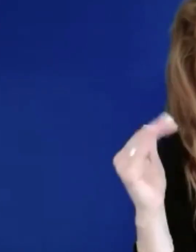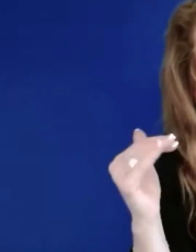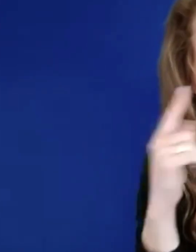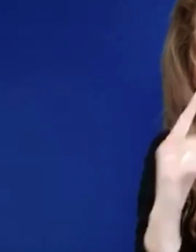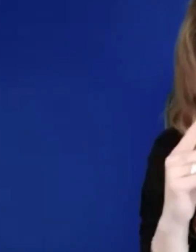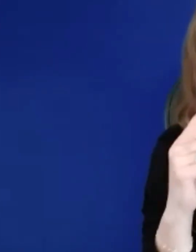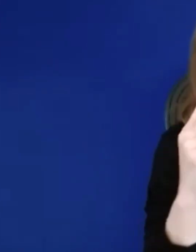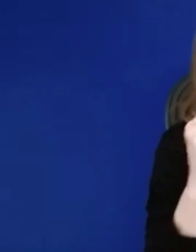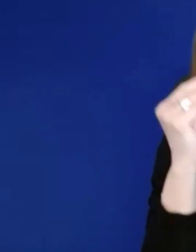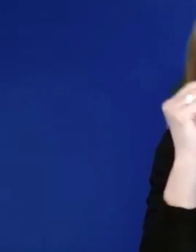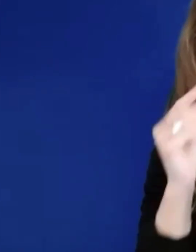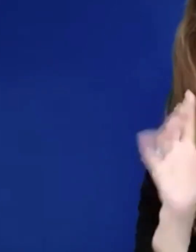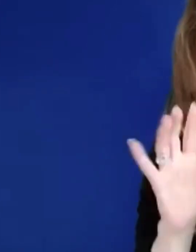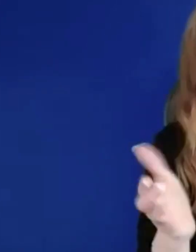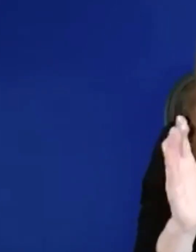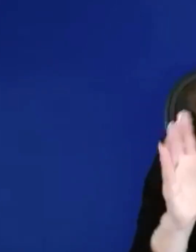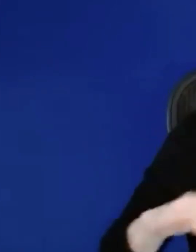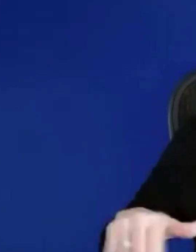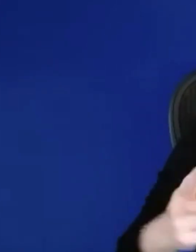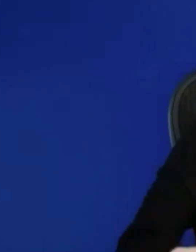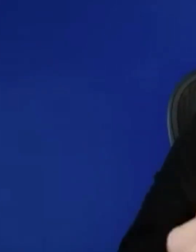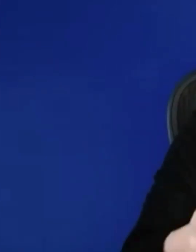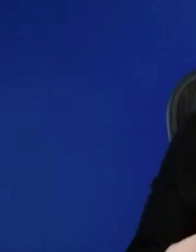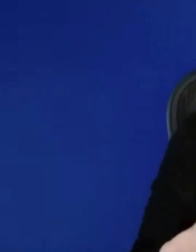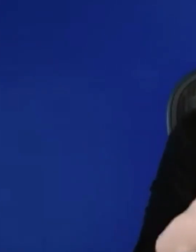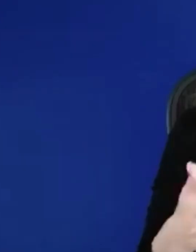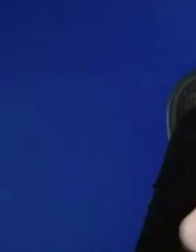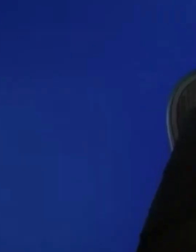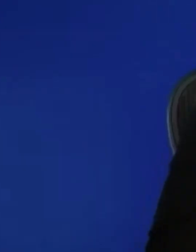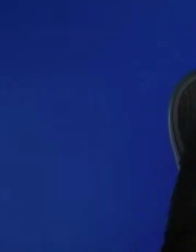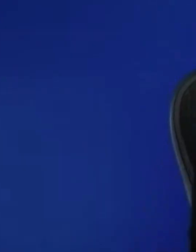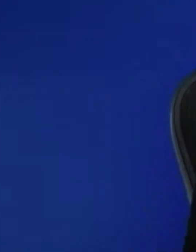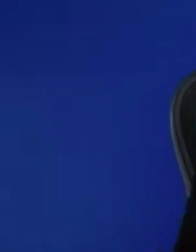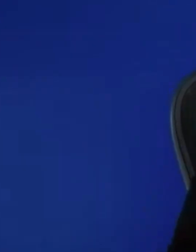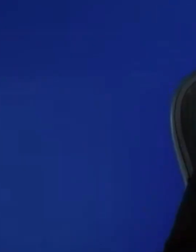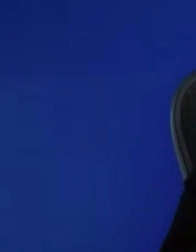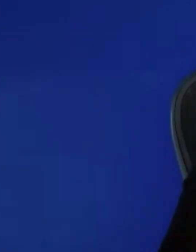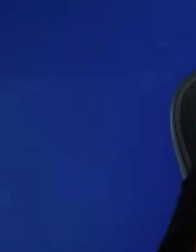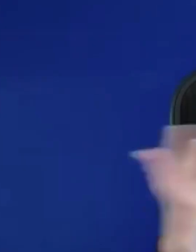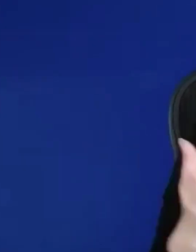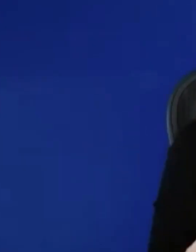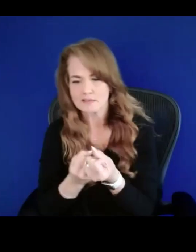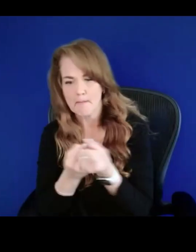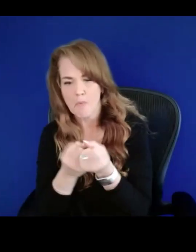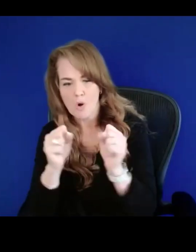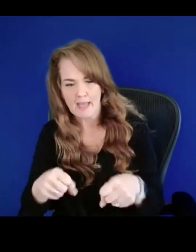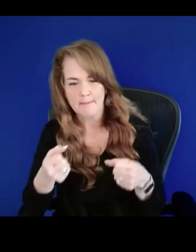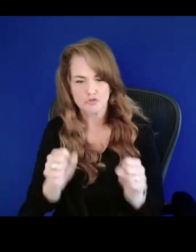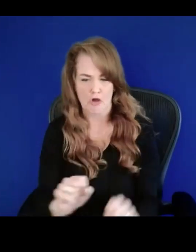influence does that have and what support can be tried. And I think we talked a lot about the consistency with kids, making